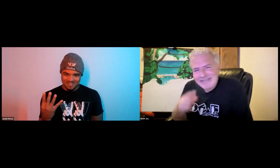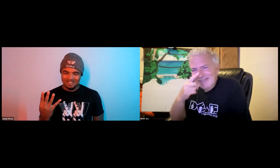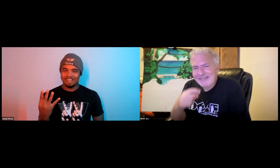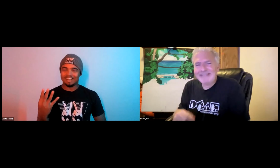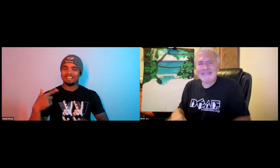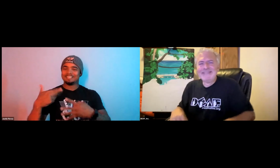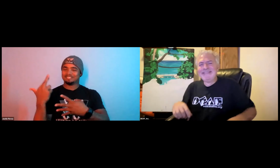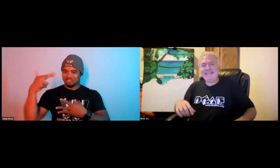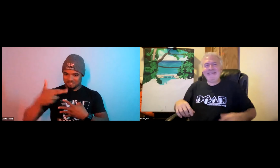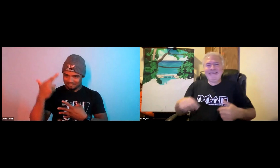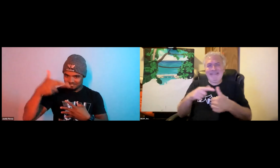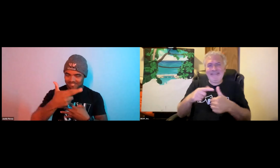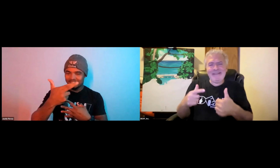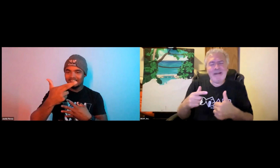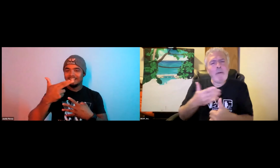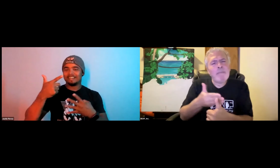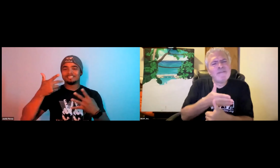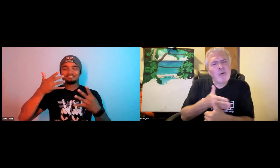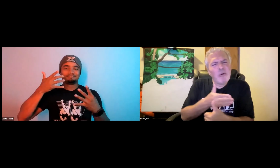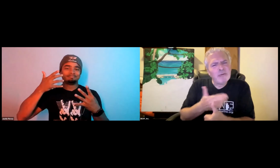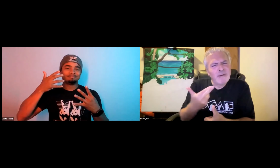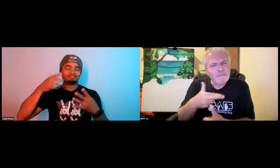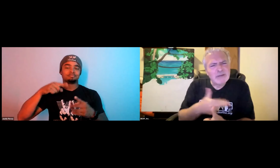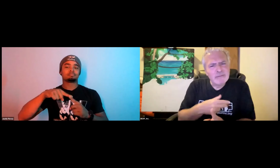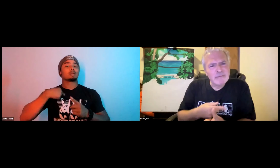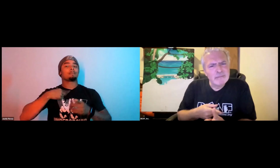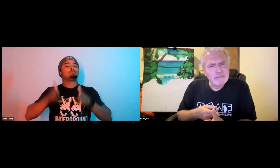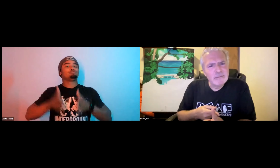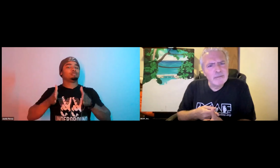Four, yes. It was a dolphin -- well, I was the person at first, running.